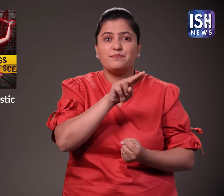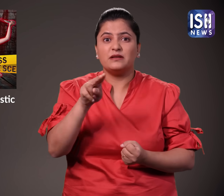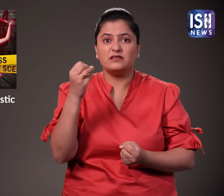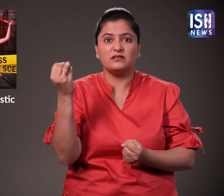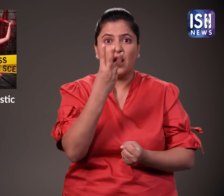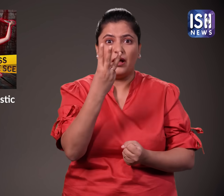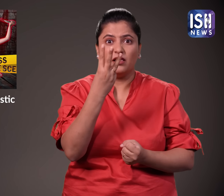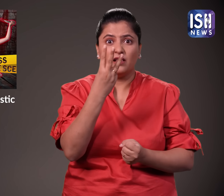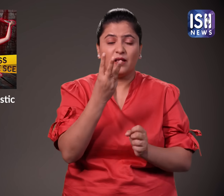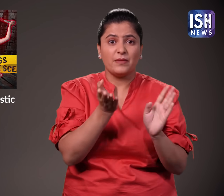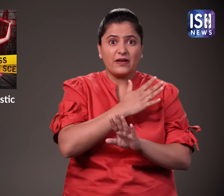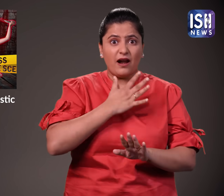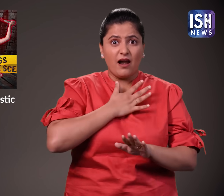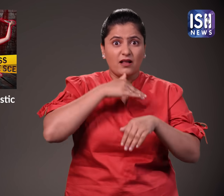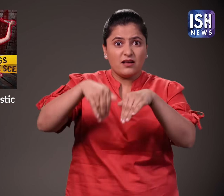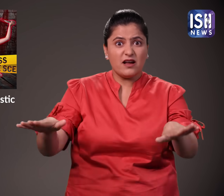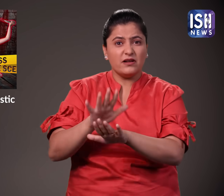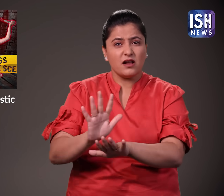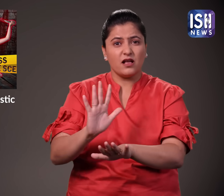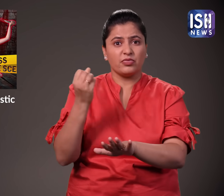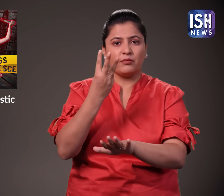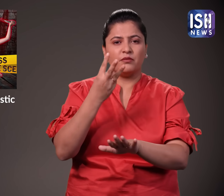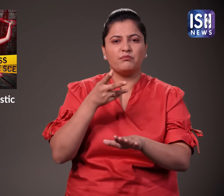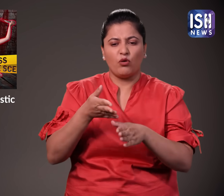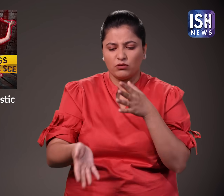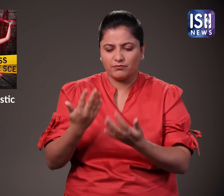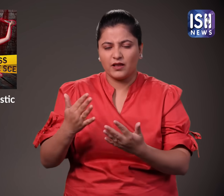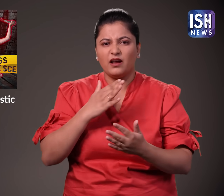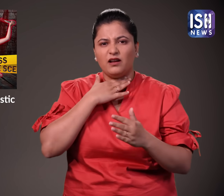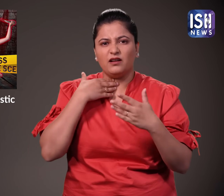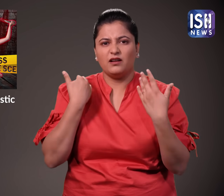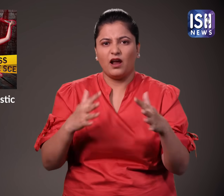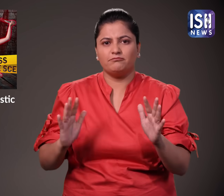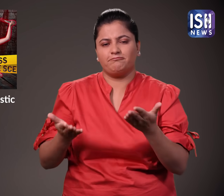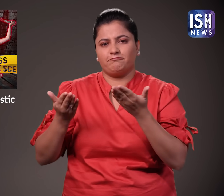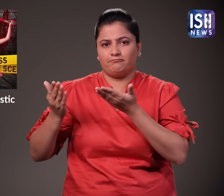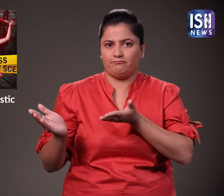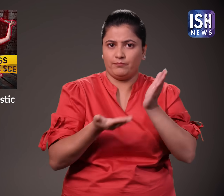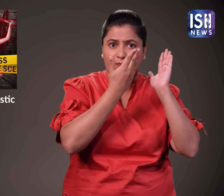This means, the body was recovered 3 months after Jagdeep was buried alive. It was then exhumed.